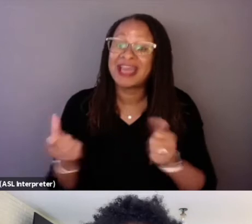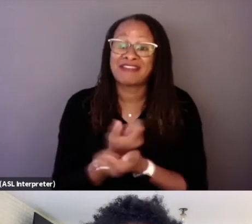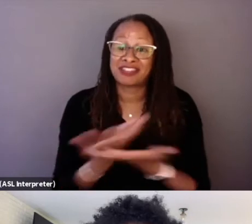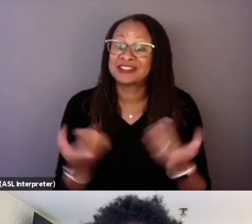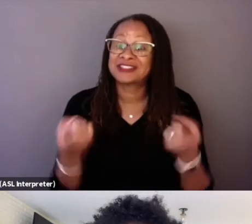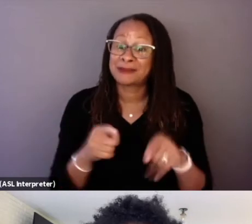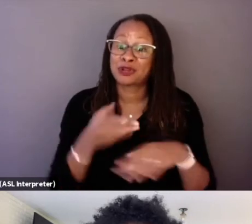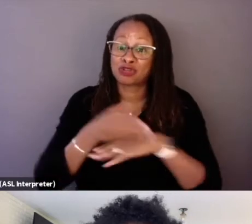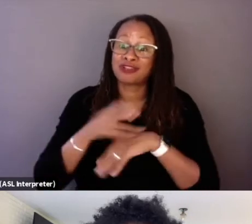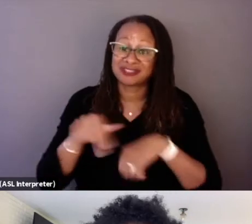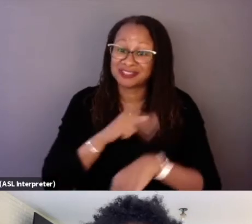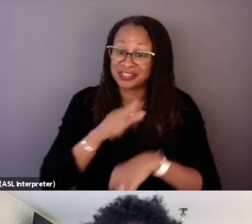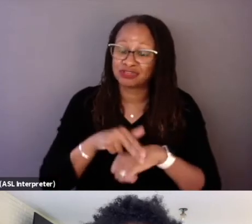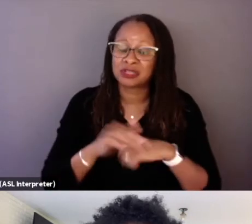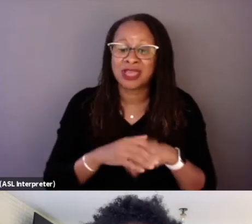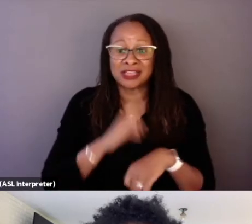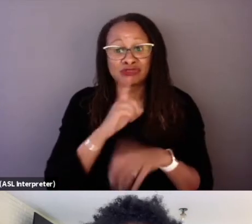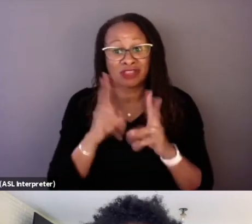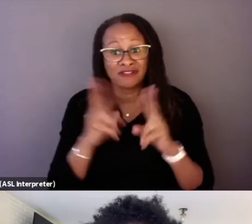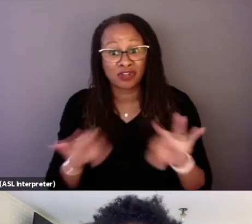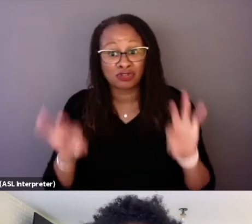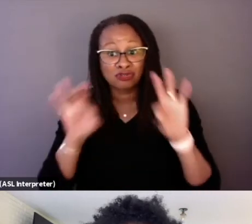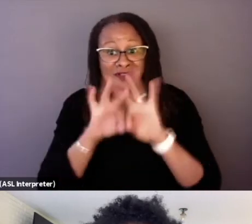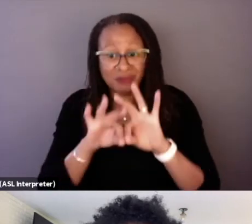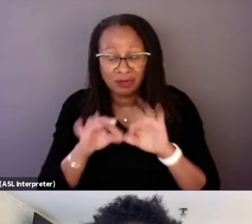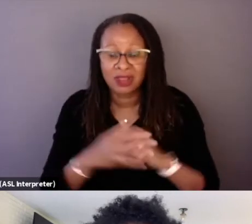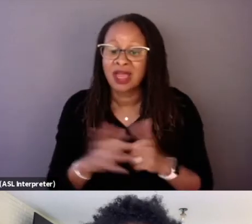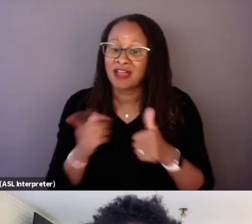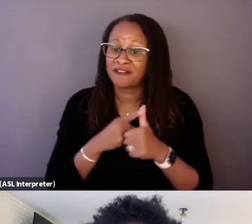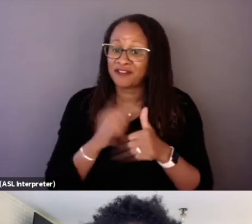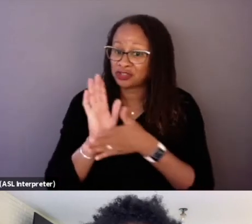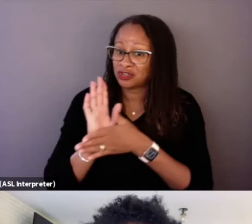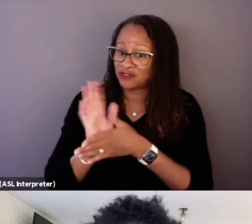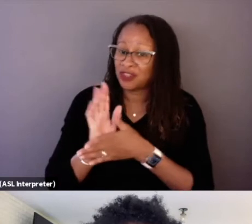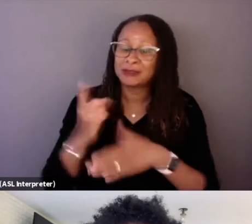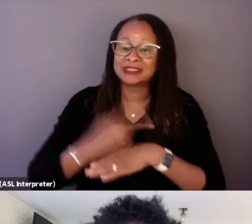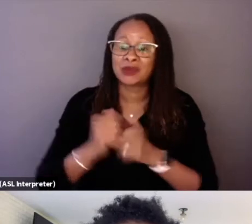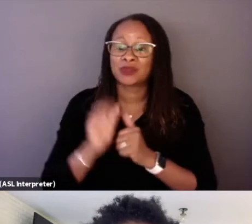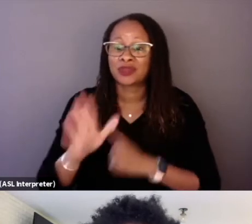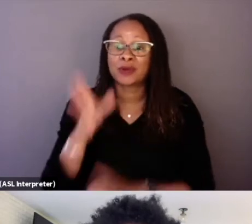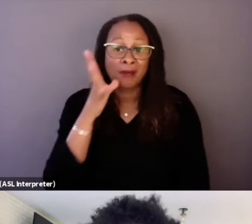So that was really critical. And our first filming day was actually with her mother Tamika, at her house.